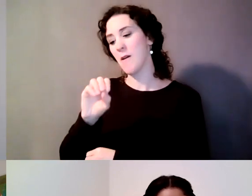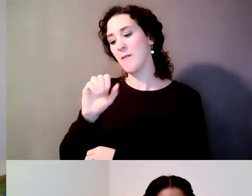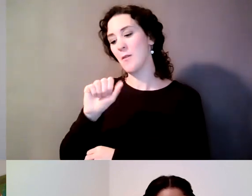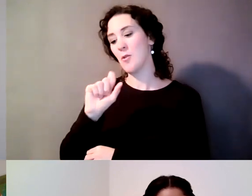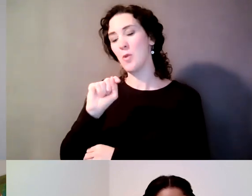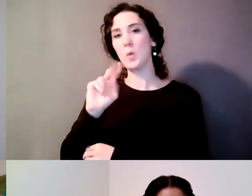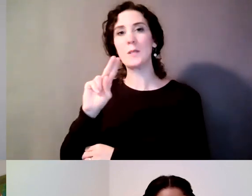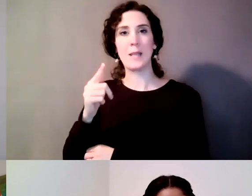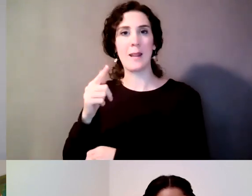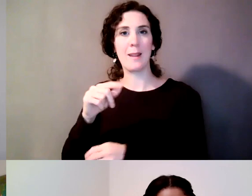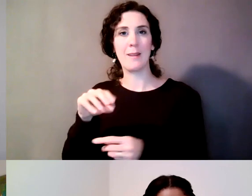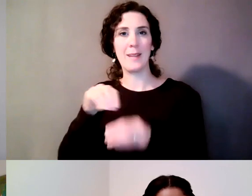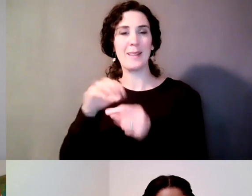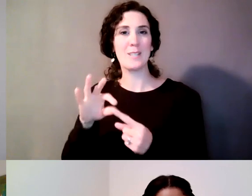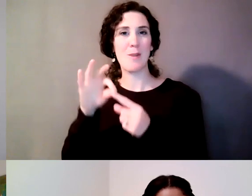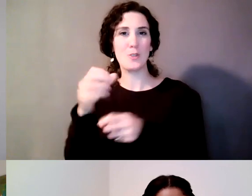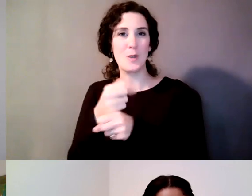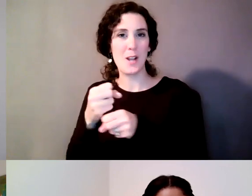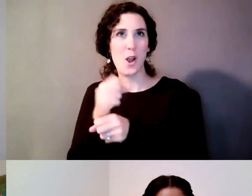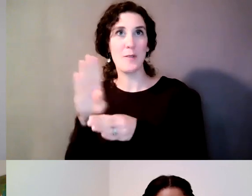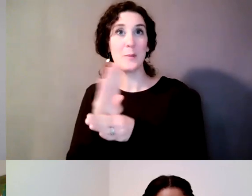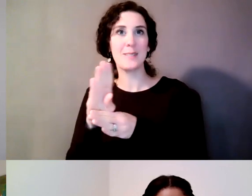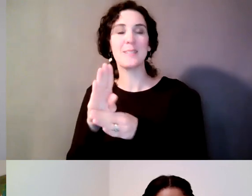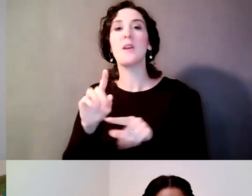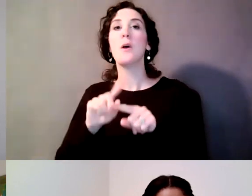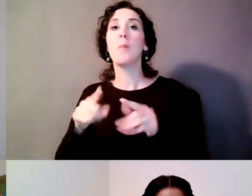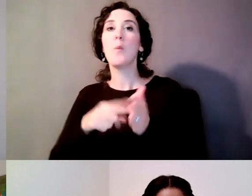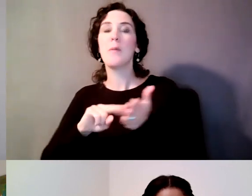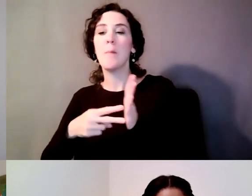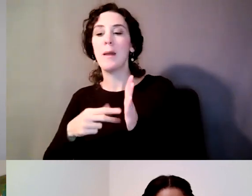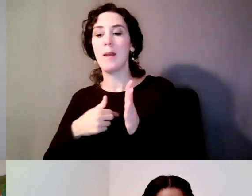coffee business. But what that did for me was, I began to enjoy